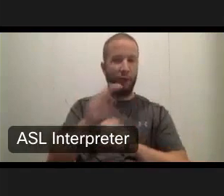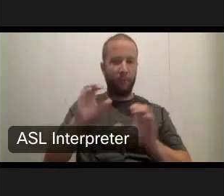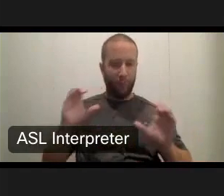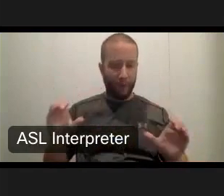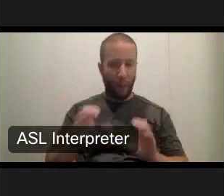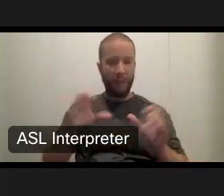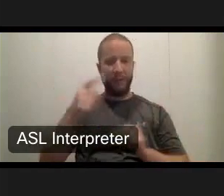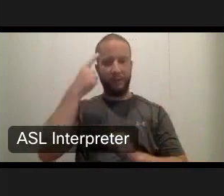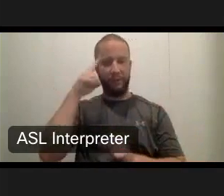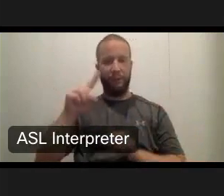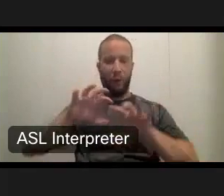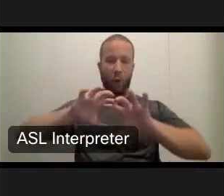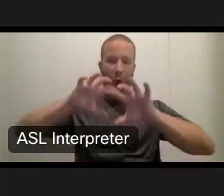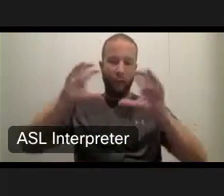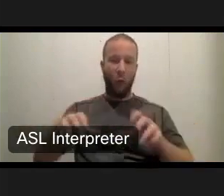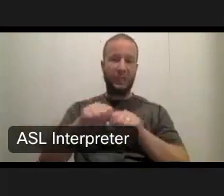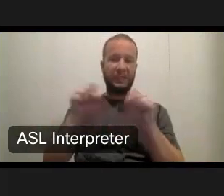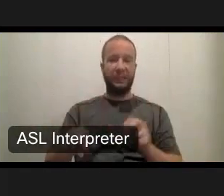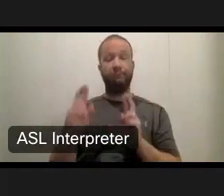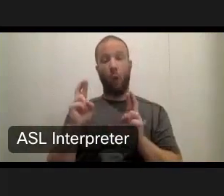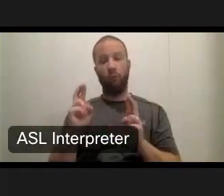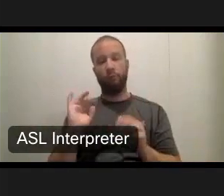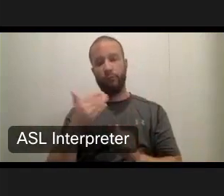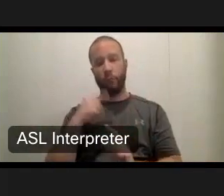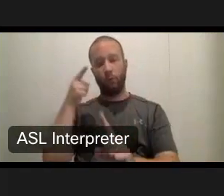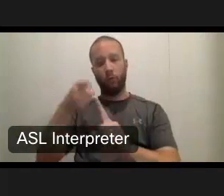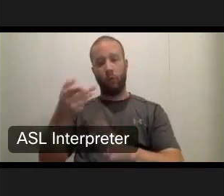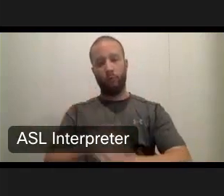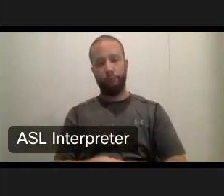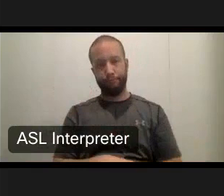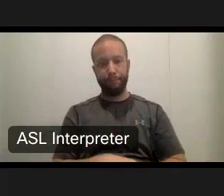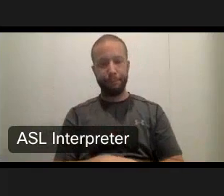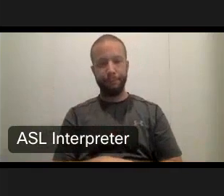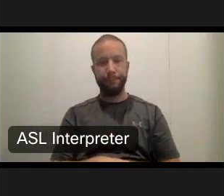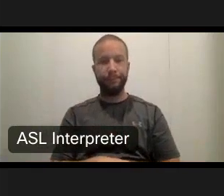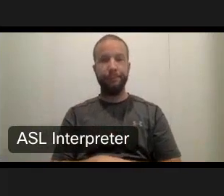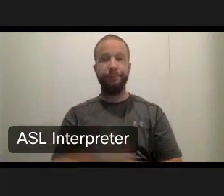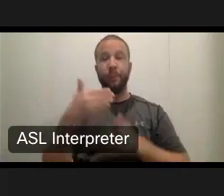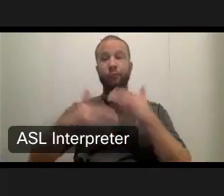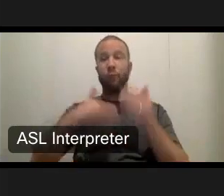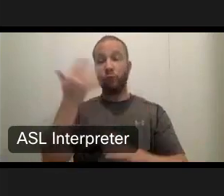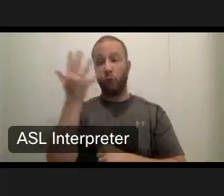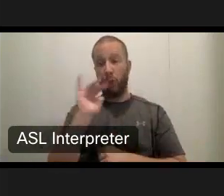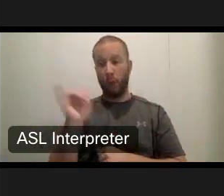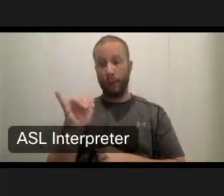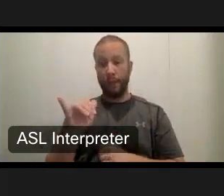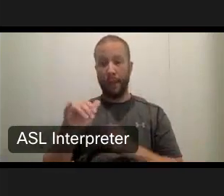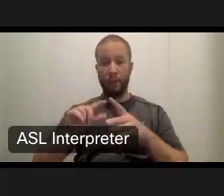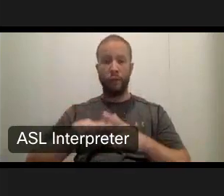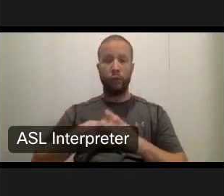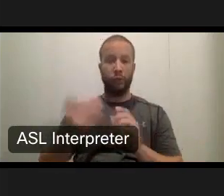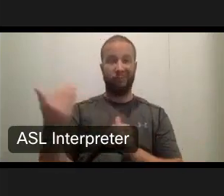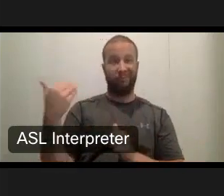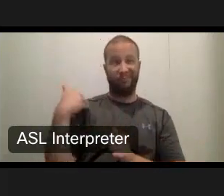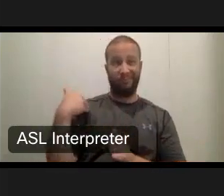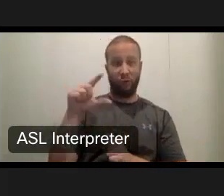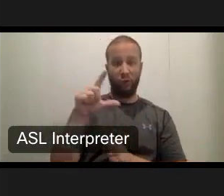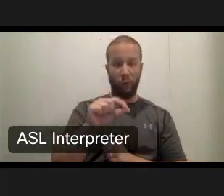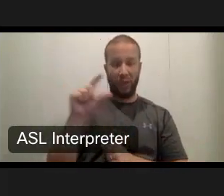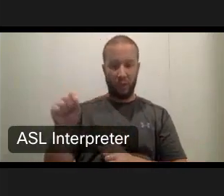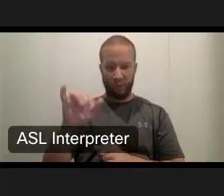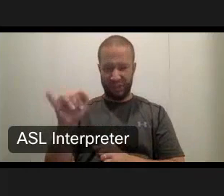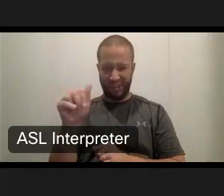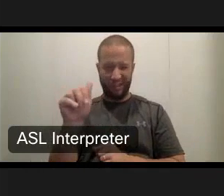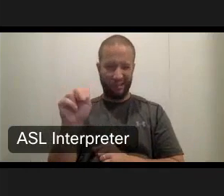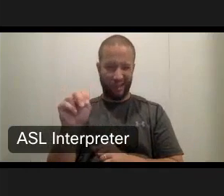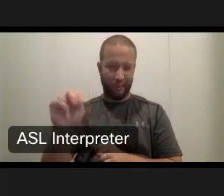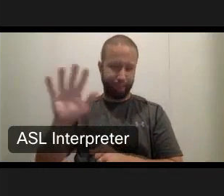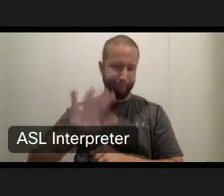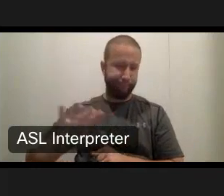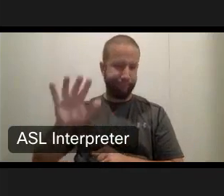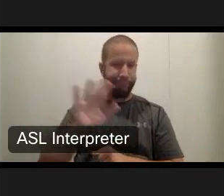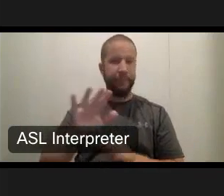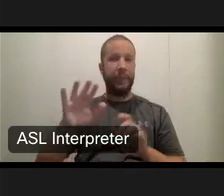or the overall system this process um started in 2020 January 2020 and it has extended